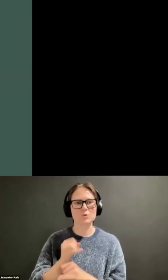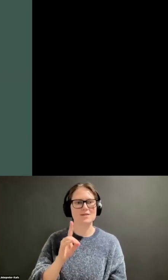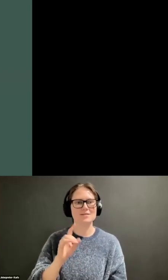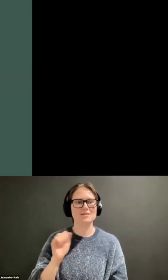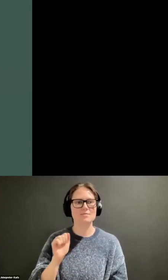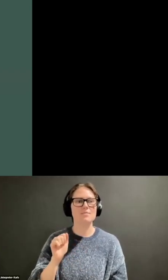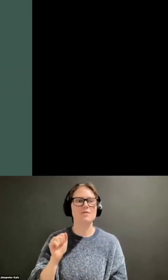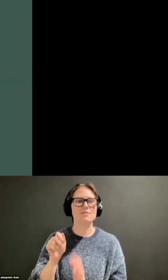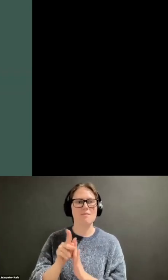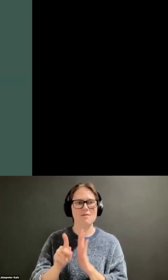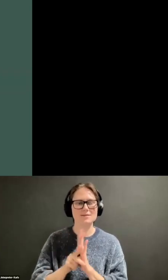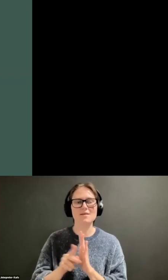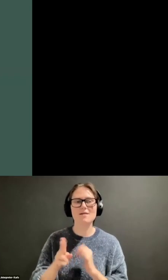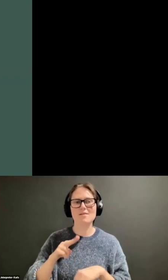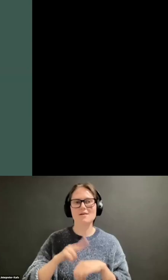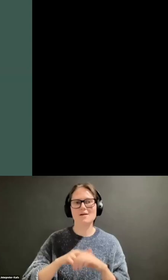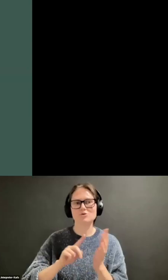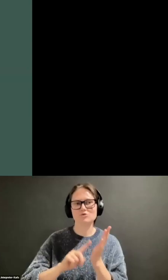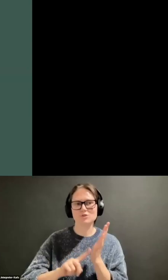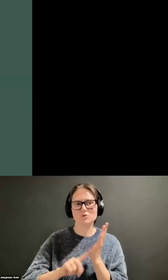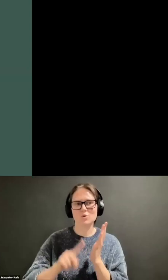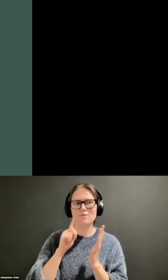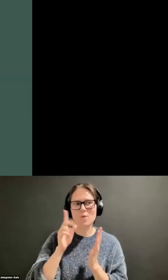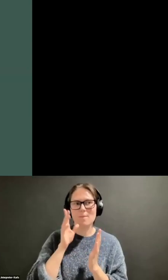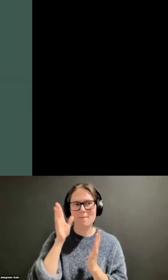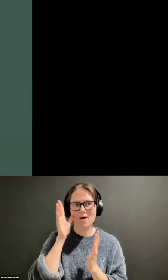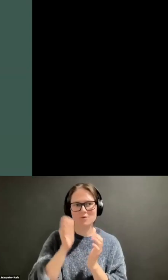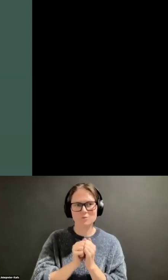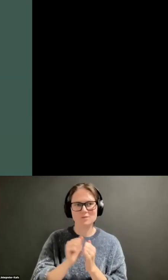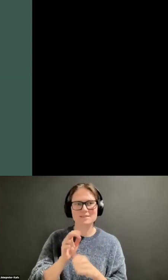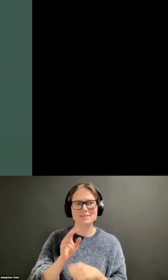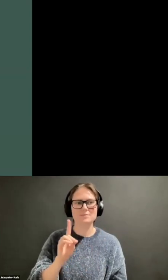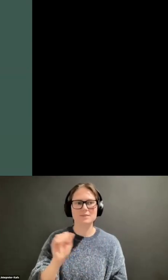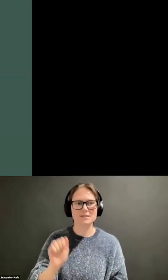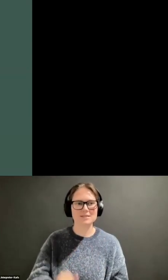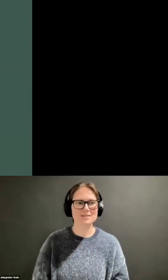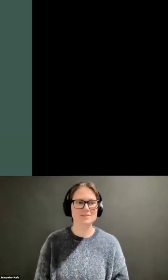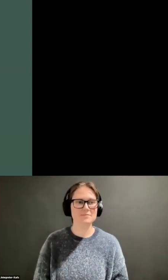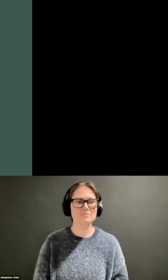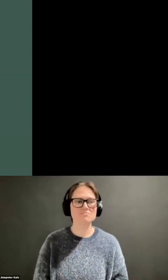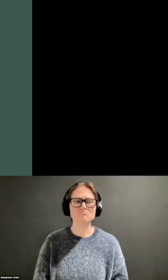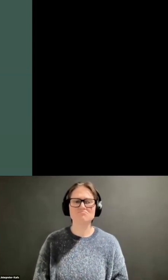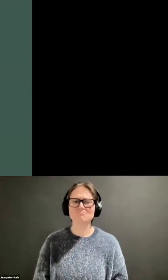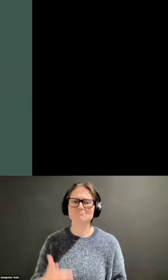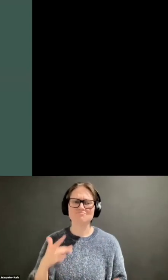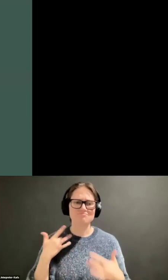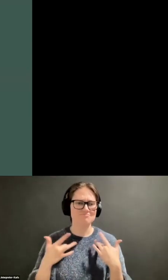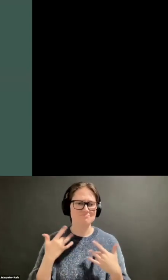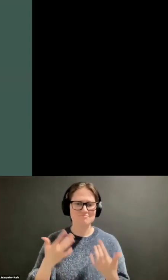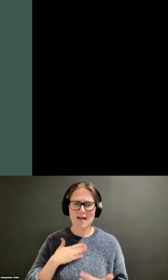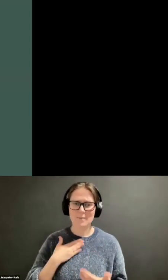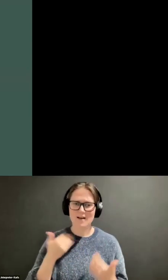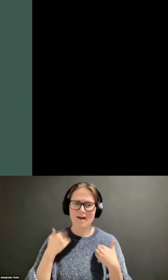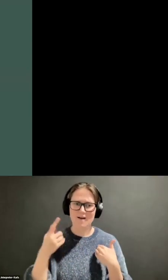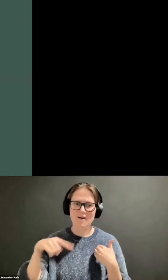Research Center for Parents with Disabilities. We're so happy to have you here. My name is Nicole Lomerson,